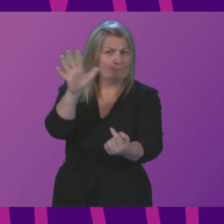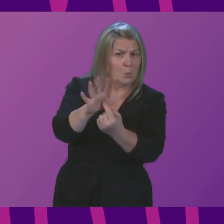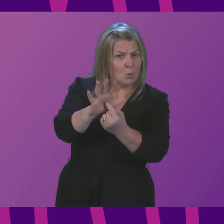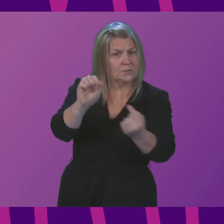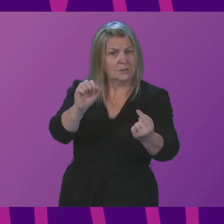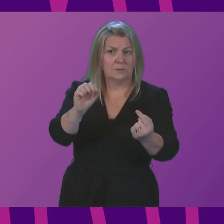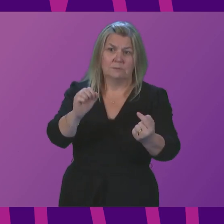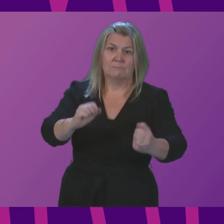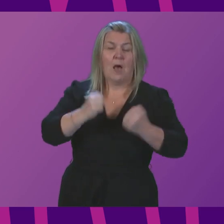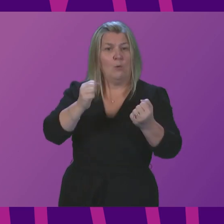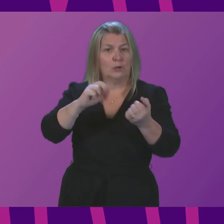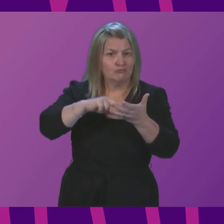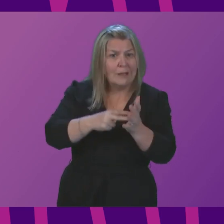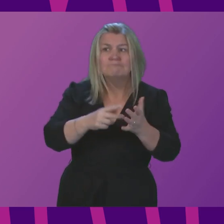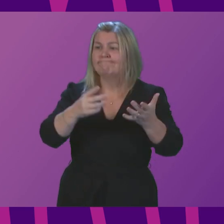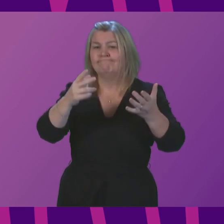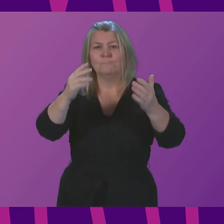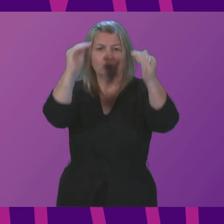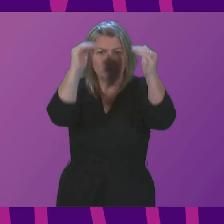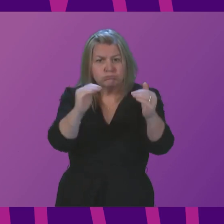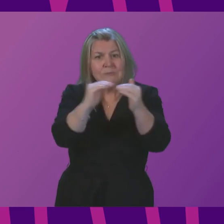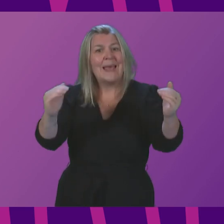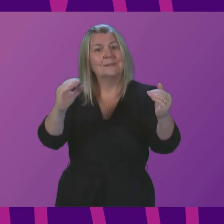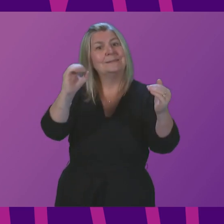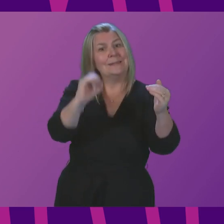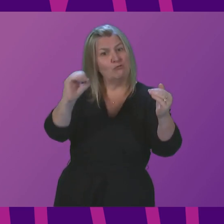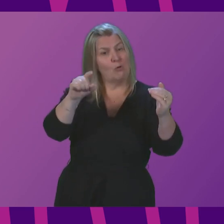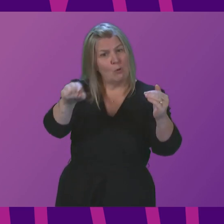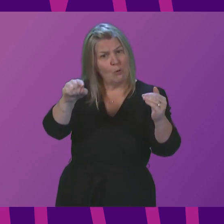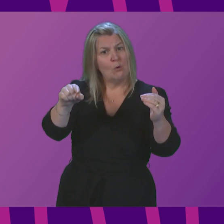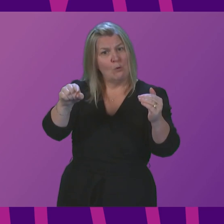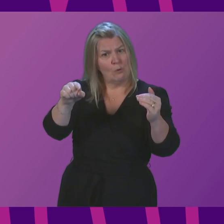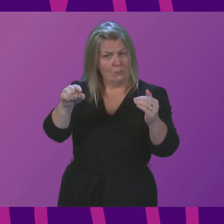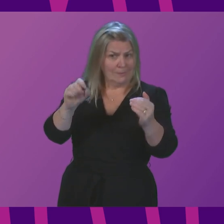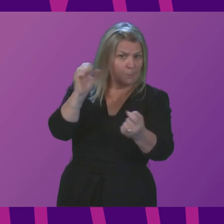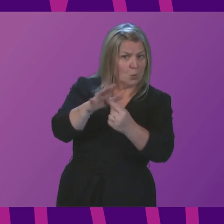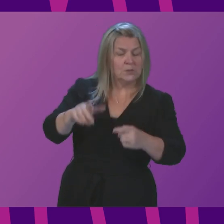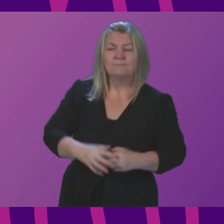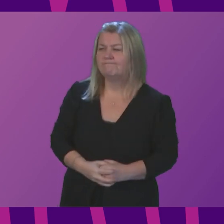The Scottish energy strategy, which was published in 2017, confirmed the Scottish Government’s